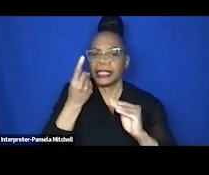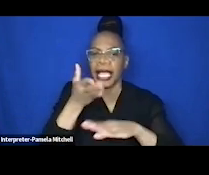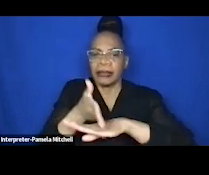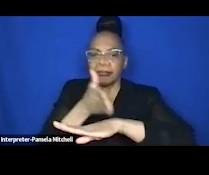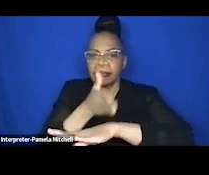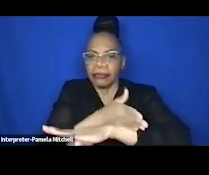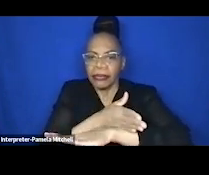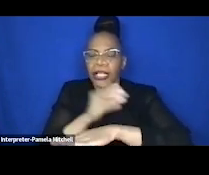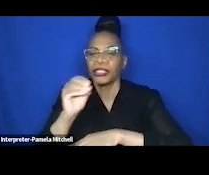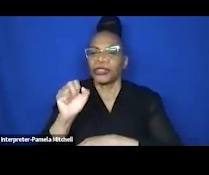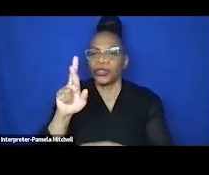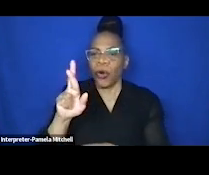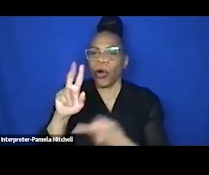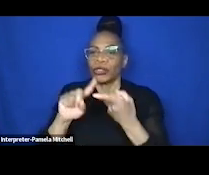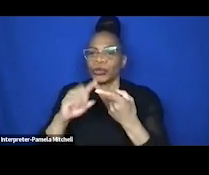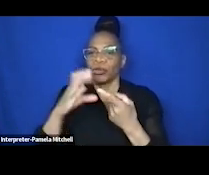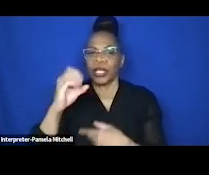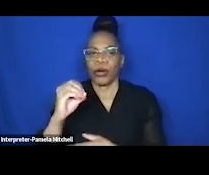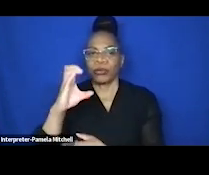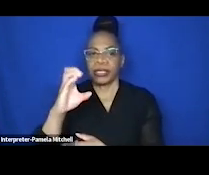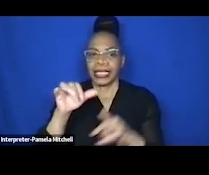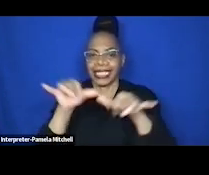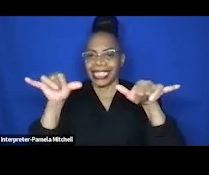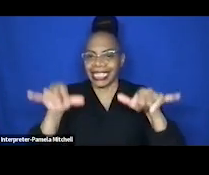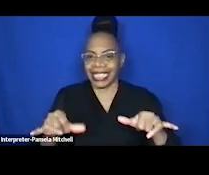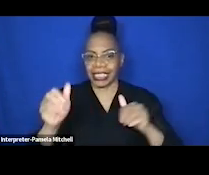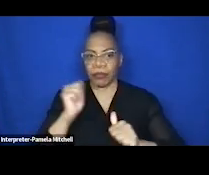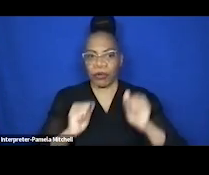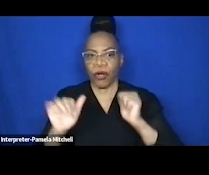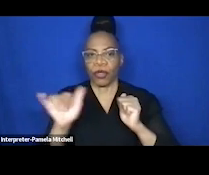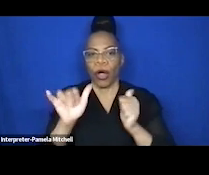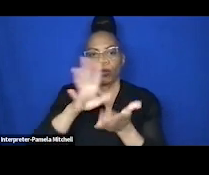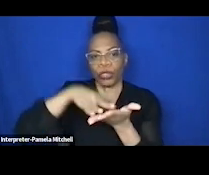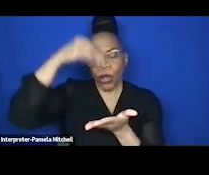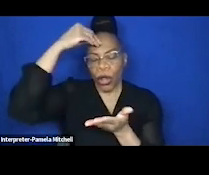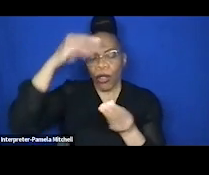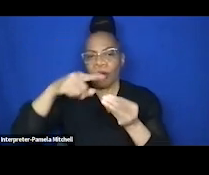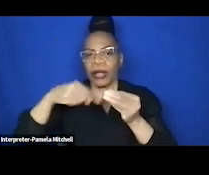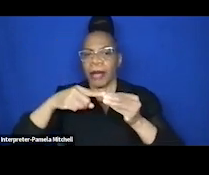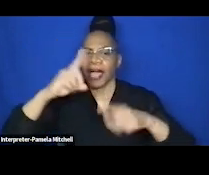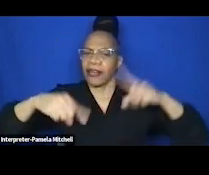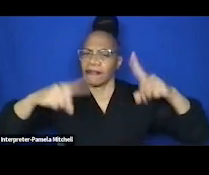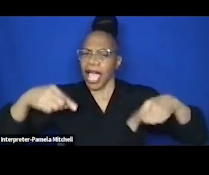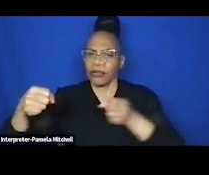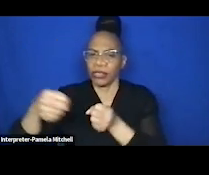And you'll learn about various strategies CoCs around the country have utilized their CoCs